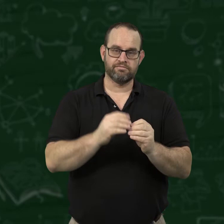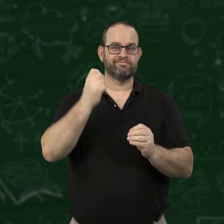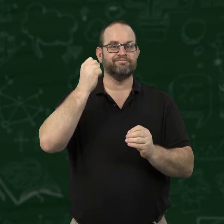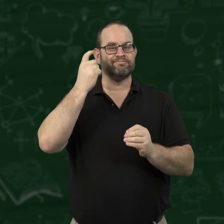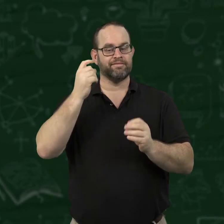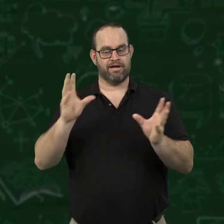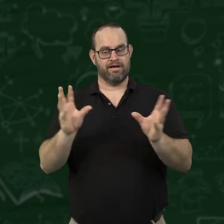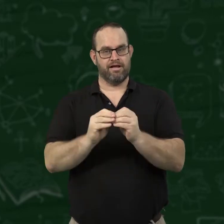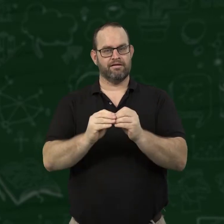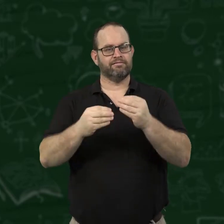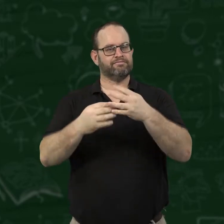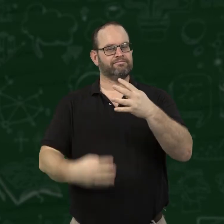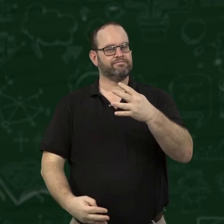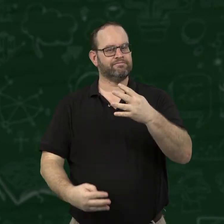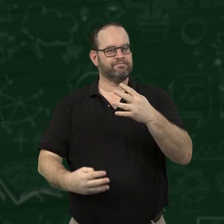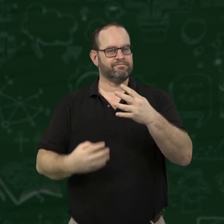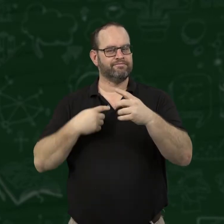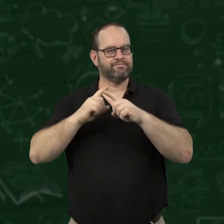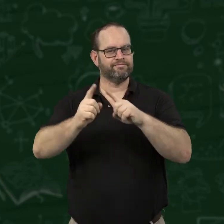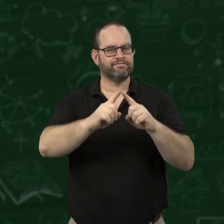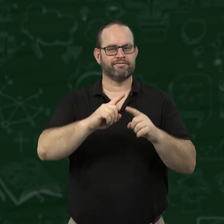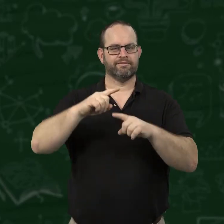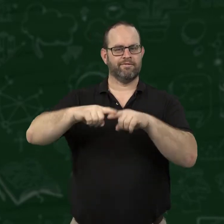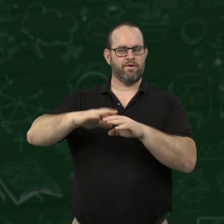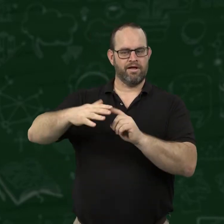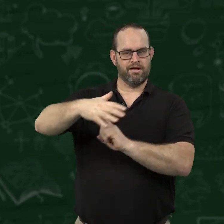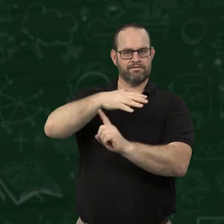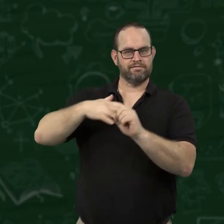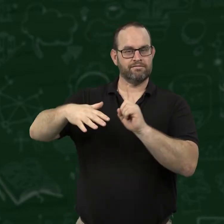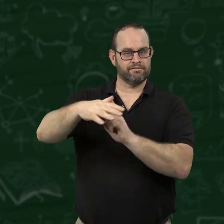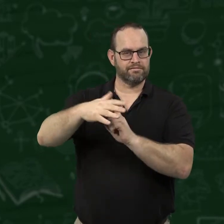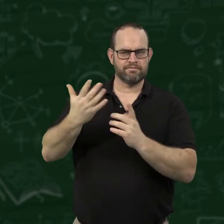There are many signs representing addition depending on context.